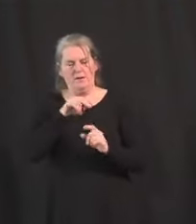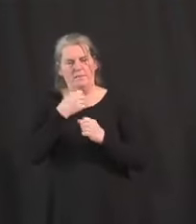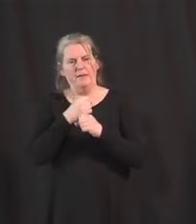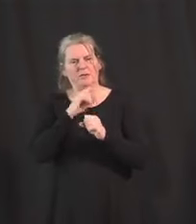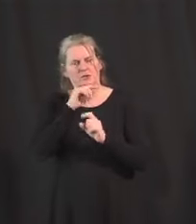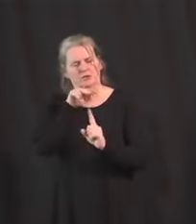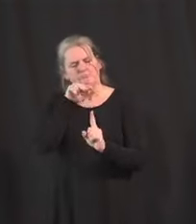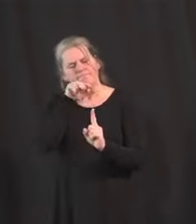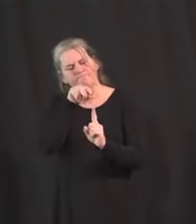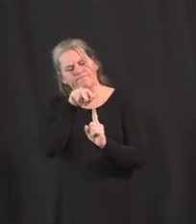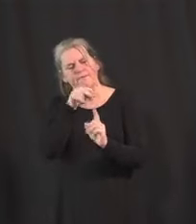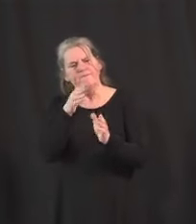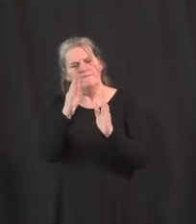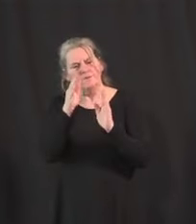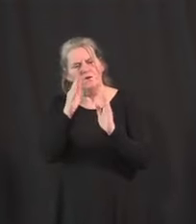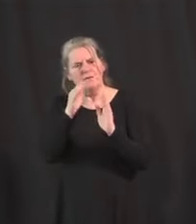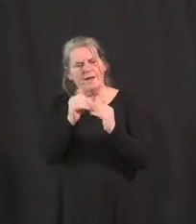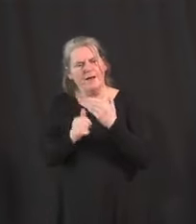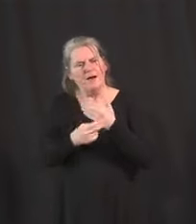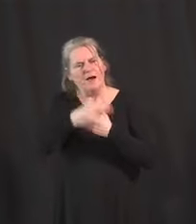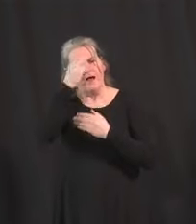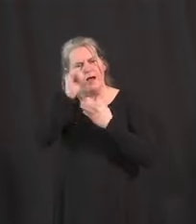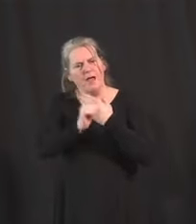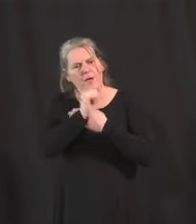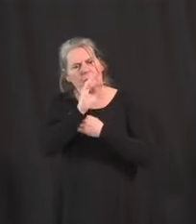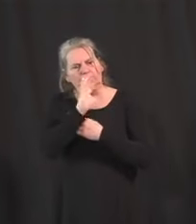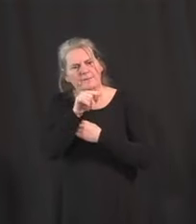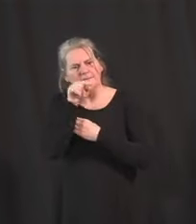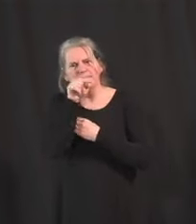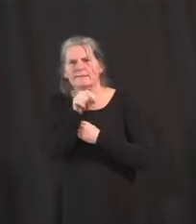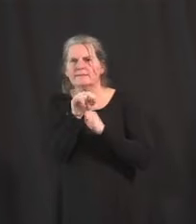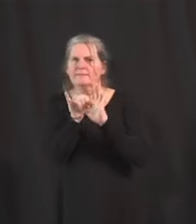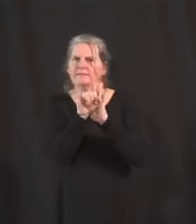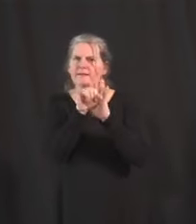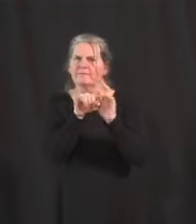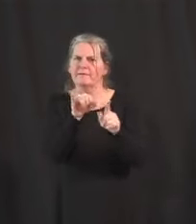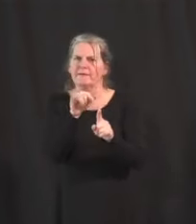HIGHEST RISK, BEING THAT WE'RE LOOKING FOR SIGNALS.